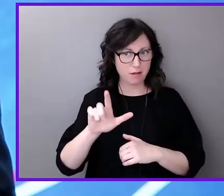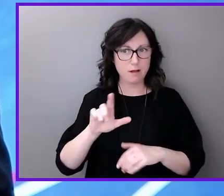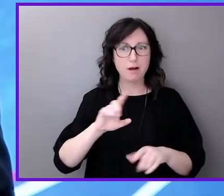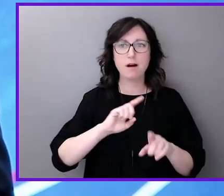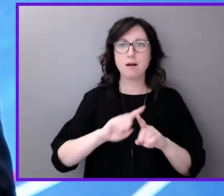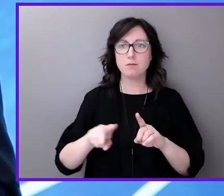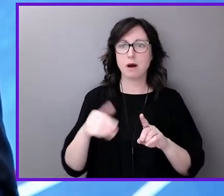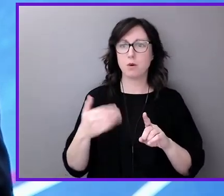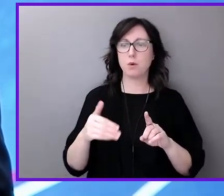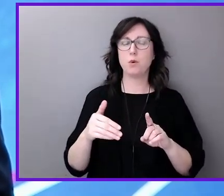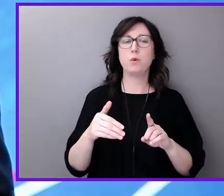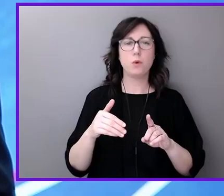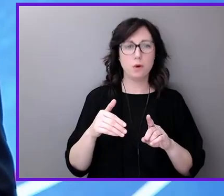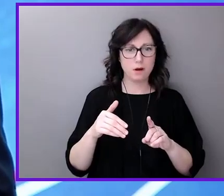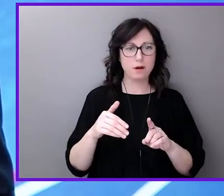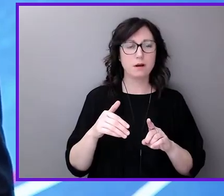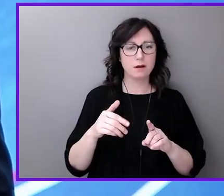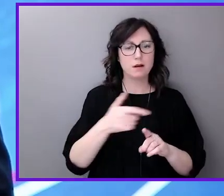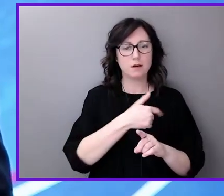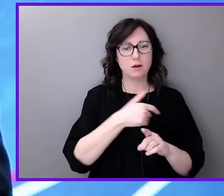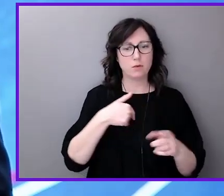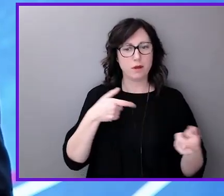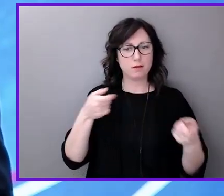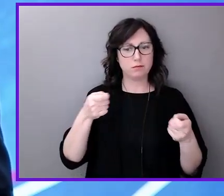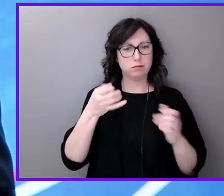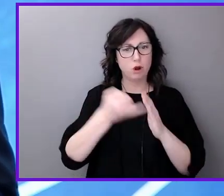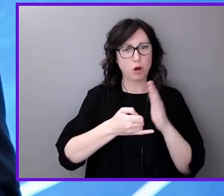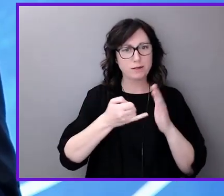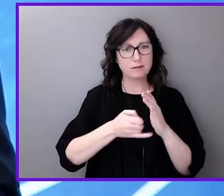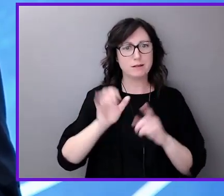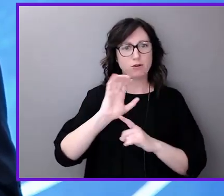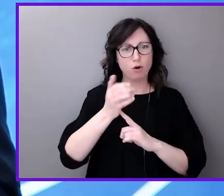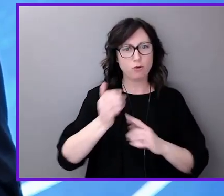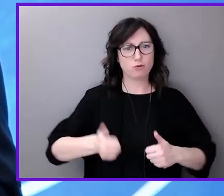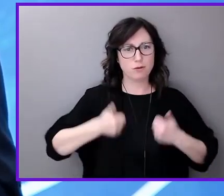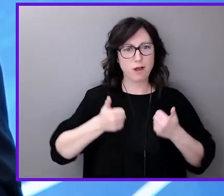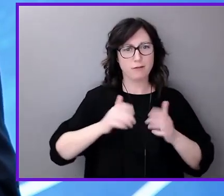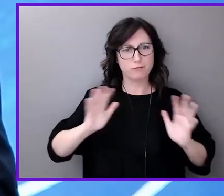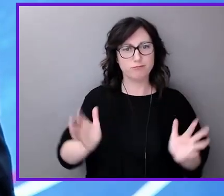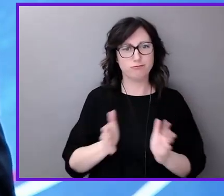gatekeepers of society’s artistic and cultural life is coming to an end